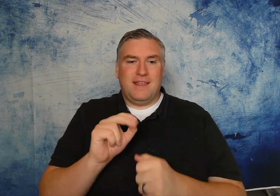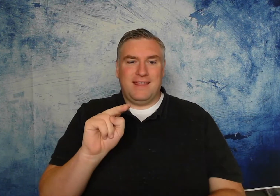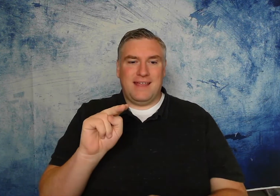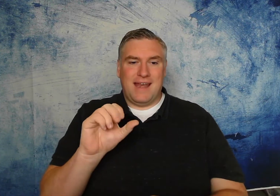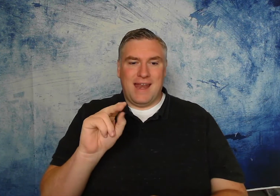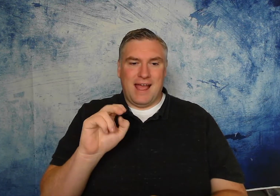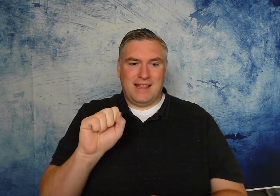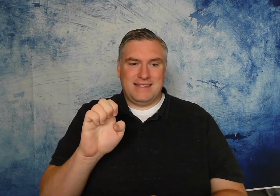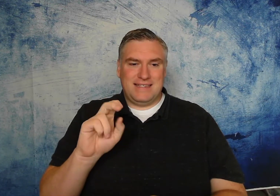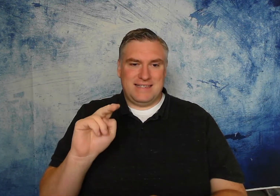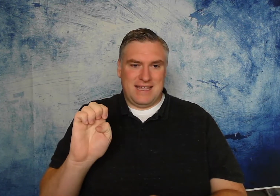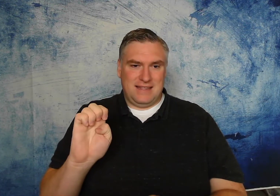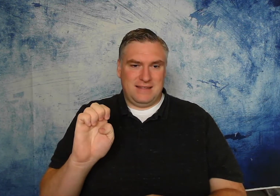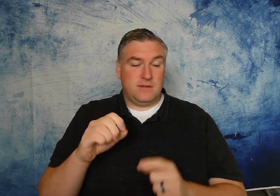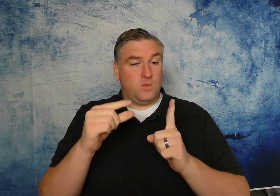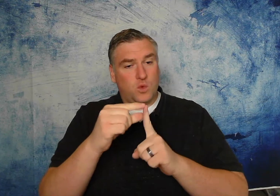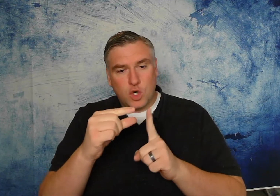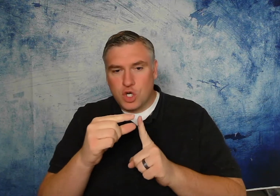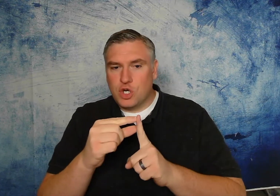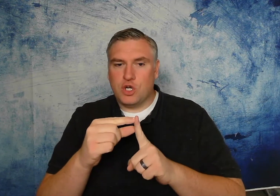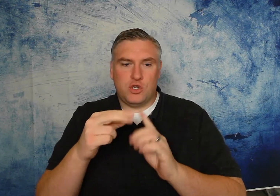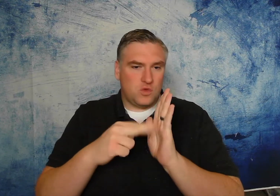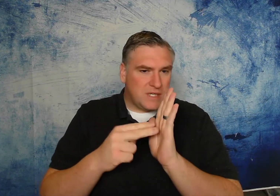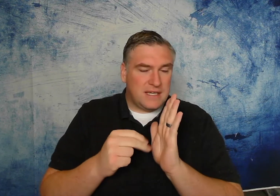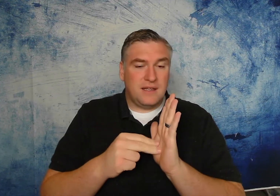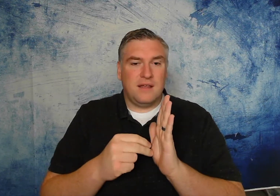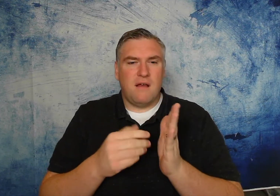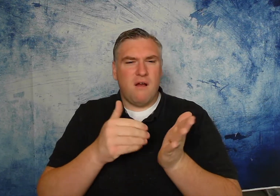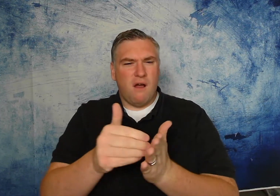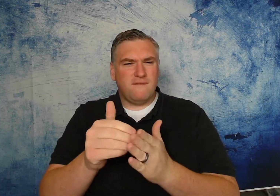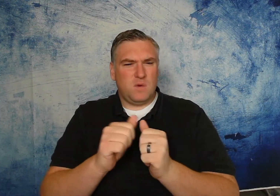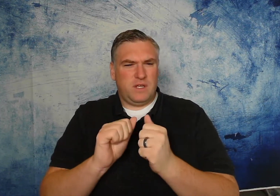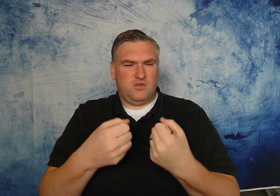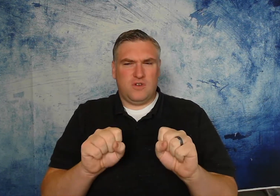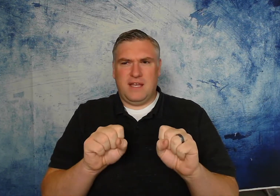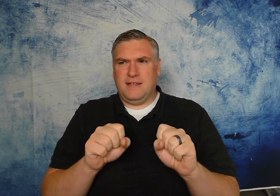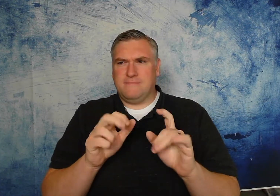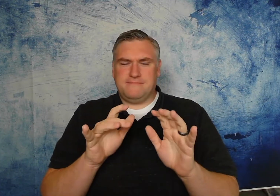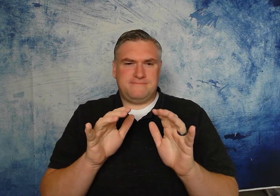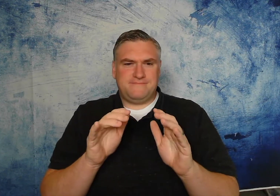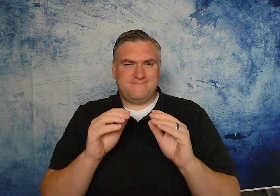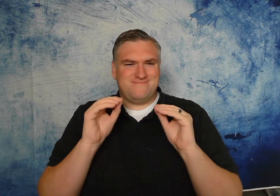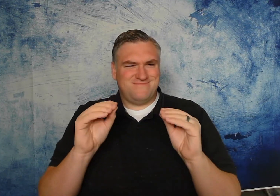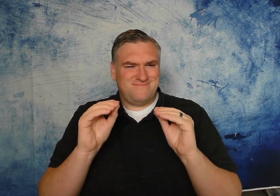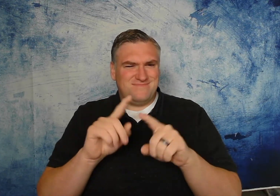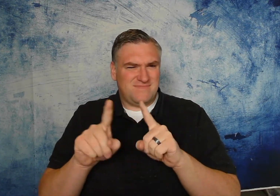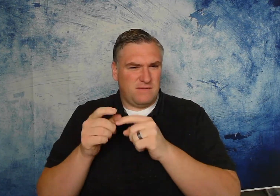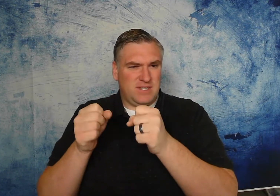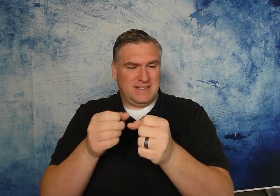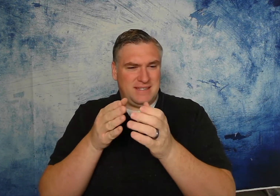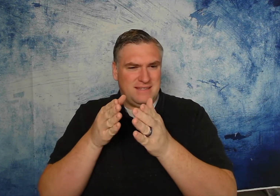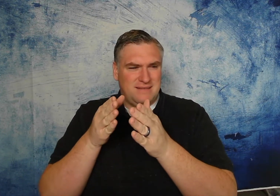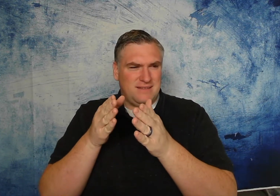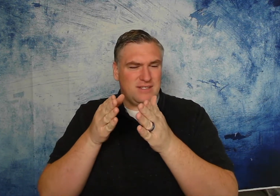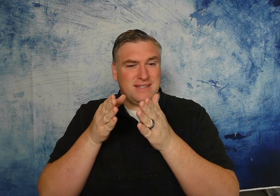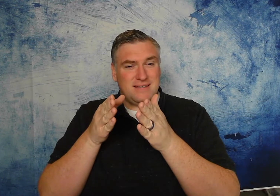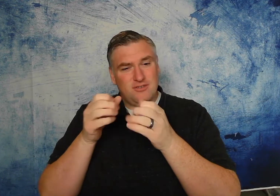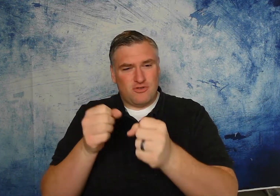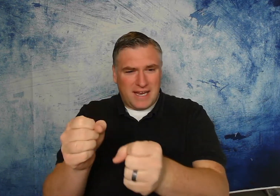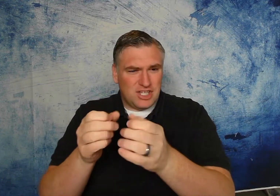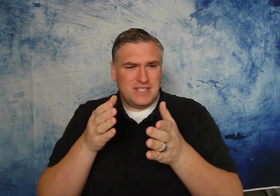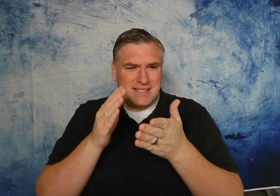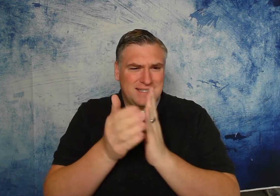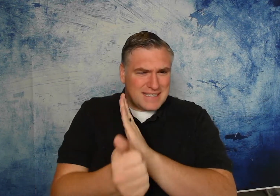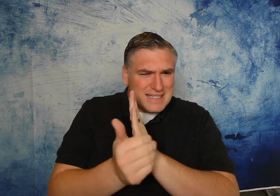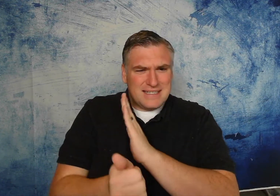Second, be careful with Nonsense Words. Often trying to teach different strategies,